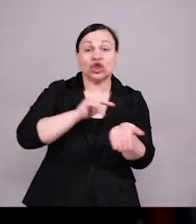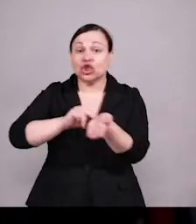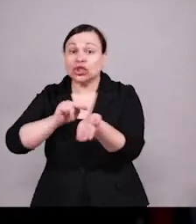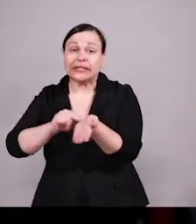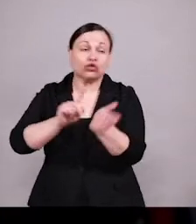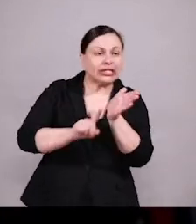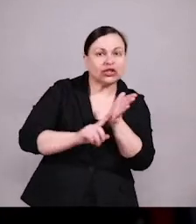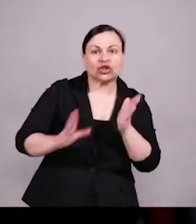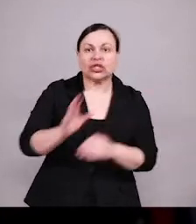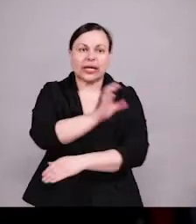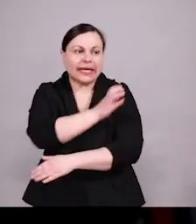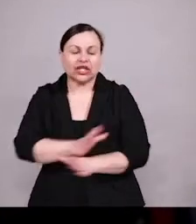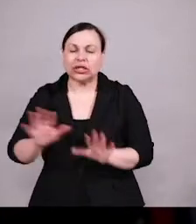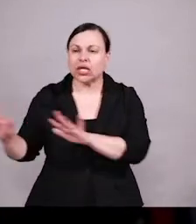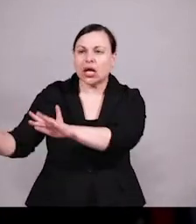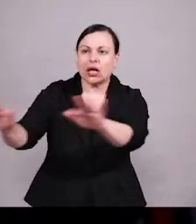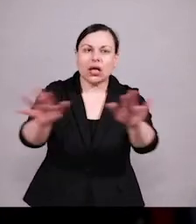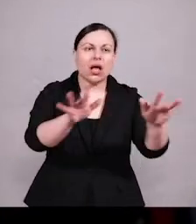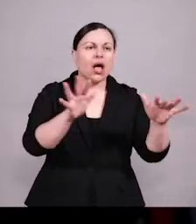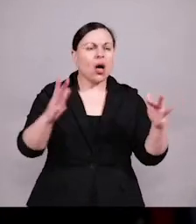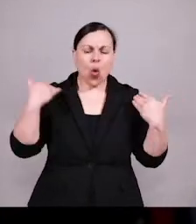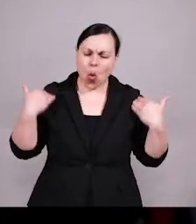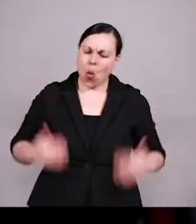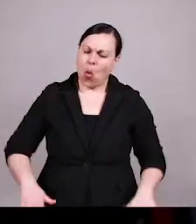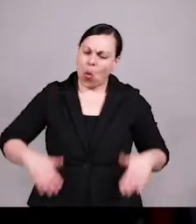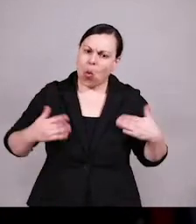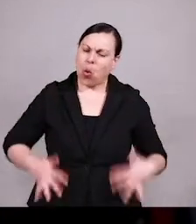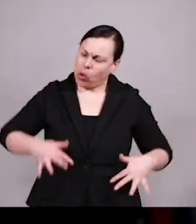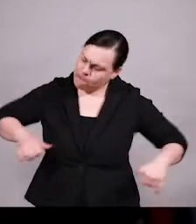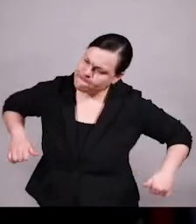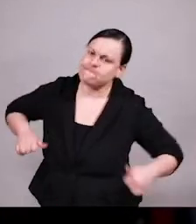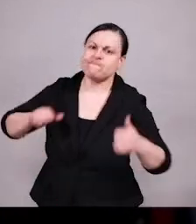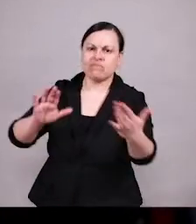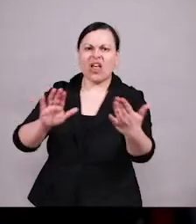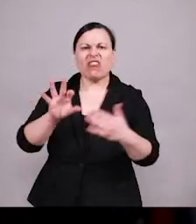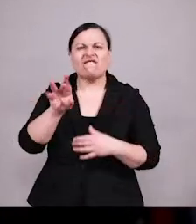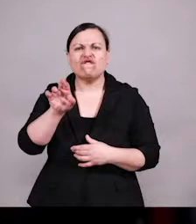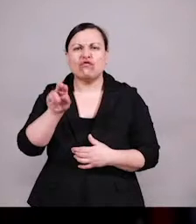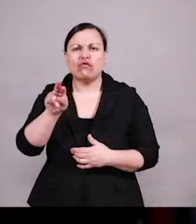researchers, and clinicians have heroically been on the front lines of our Covid response.